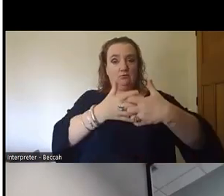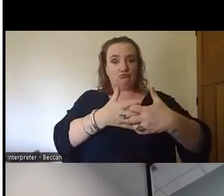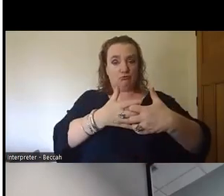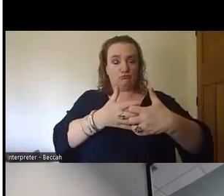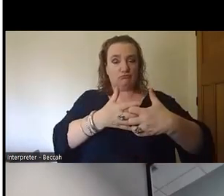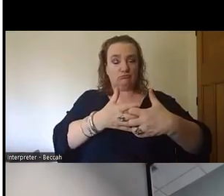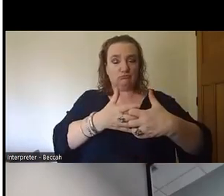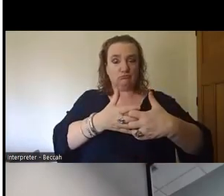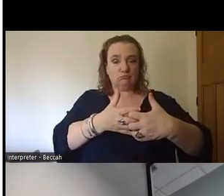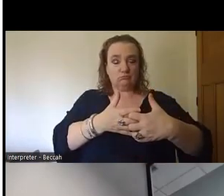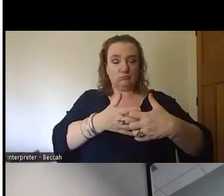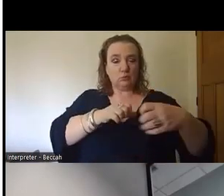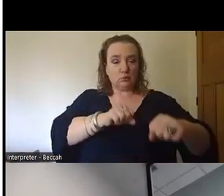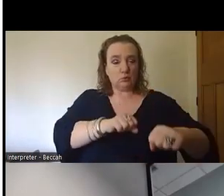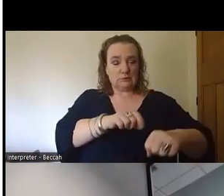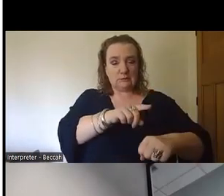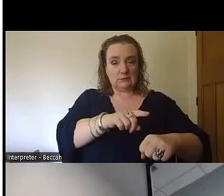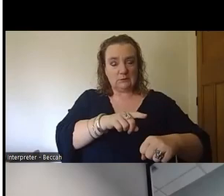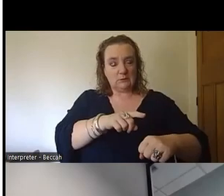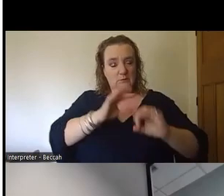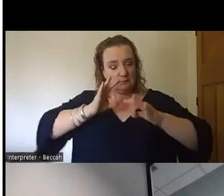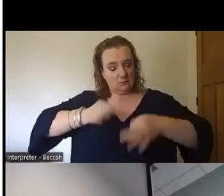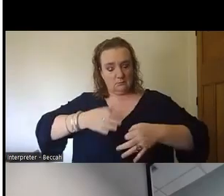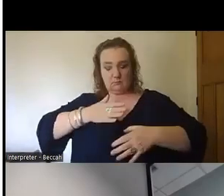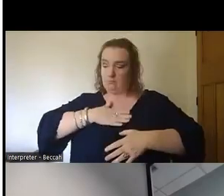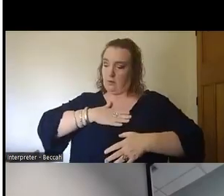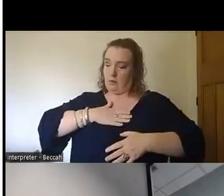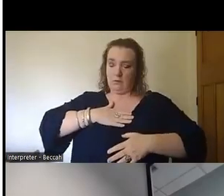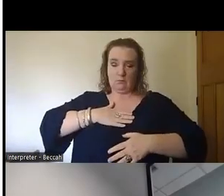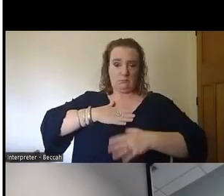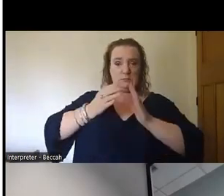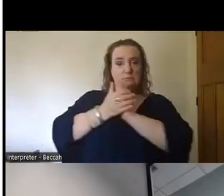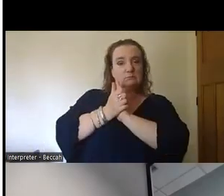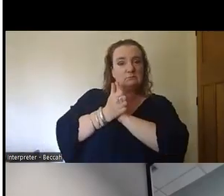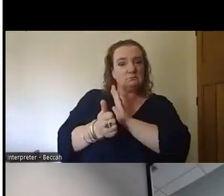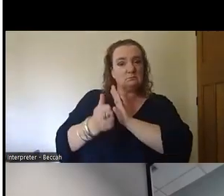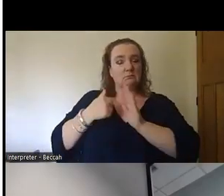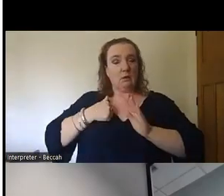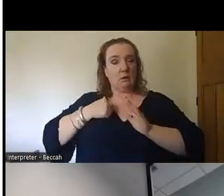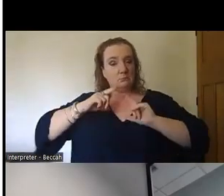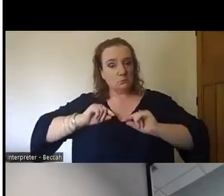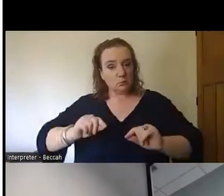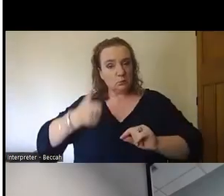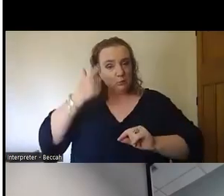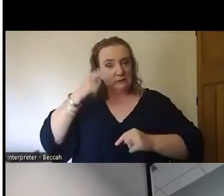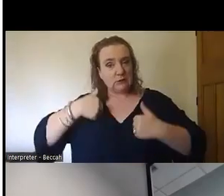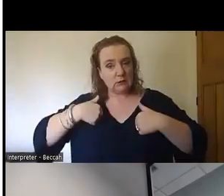to really look and reflect upon their own practise, and see the progress of all learners